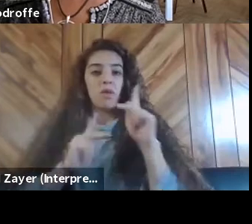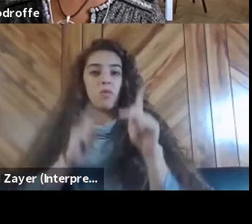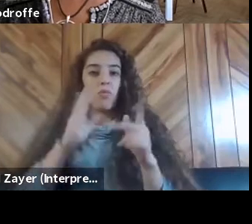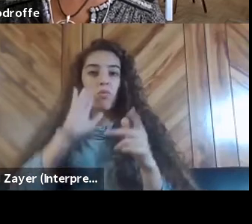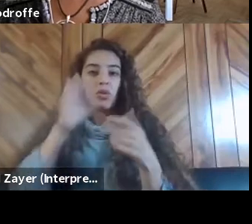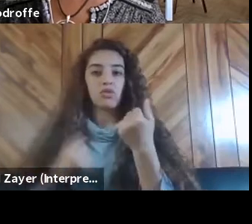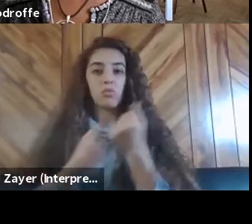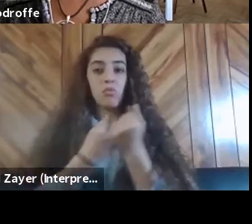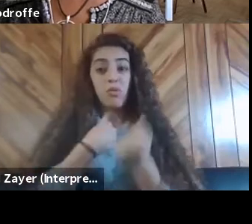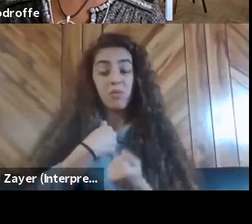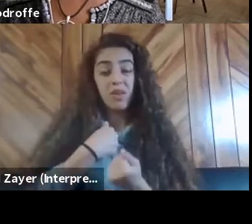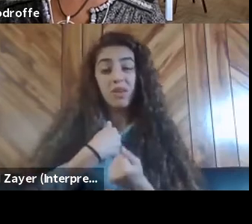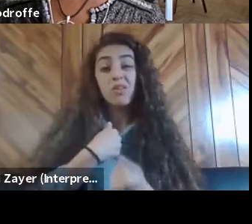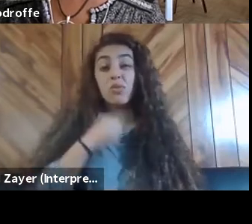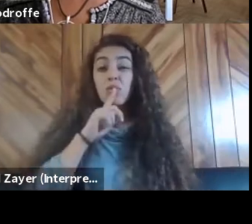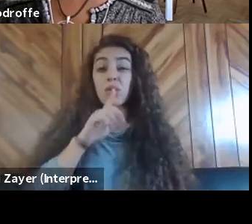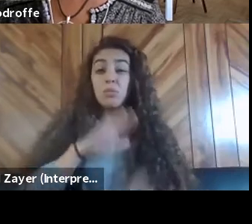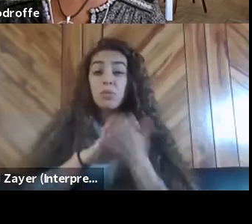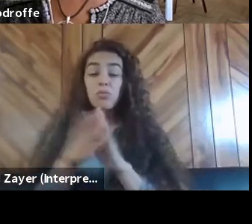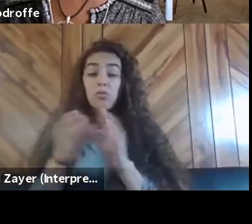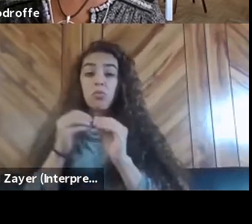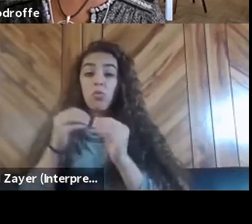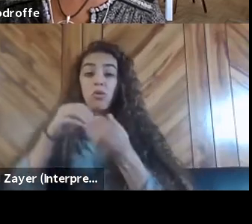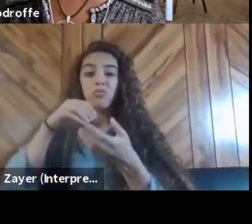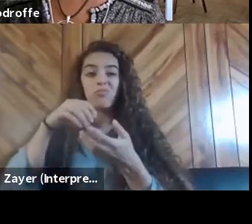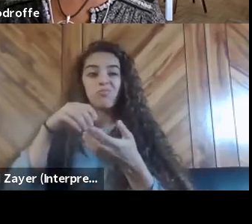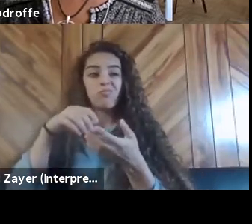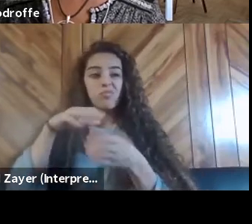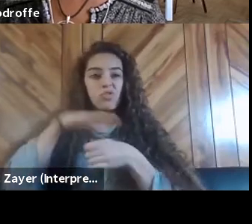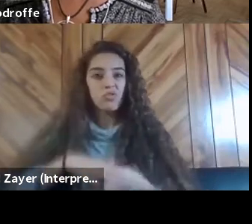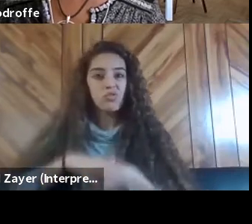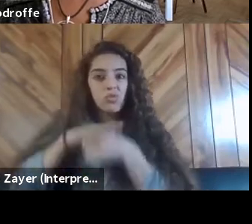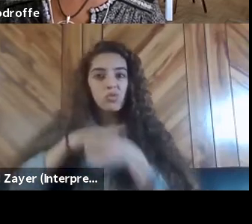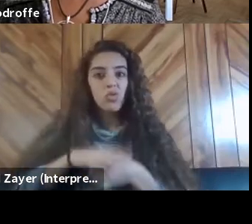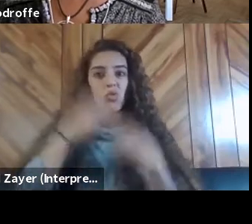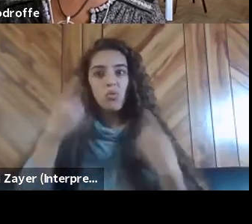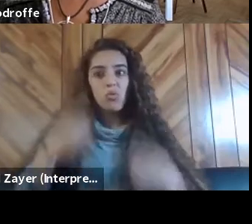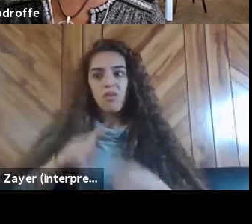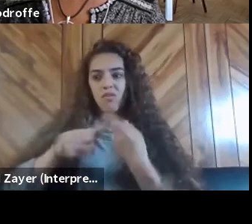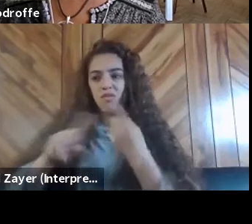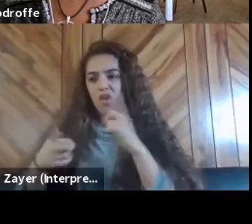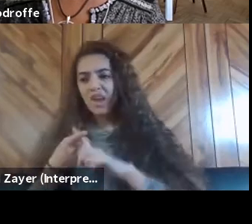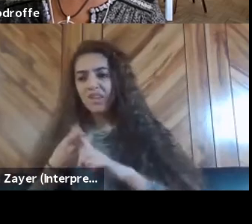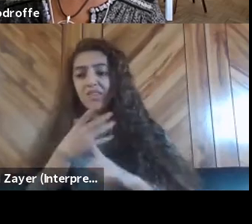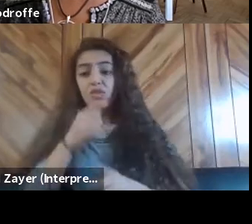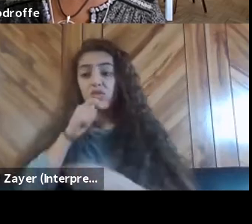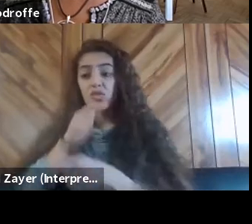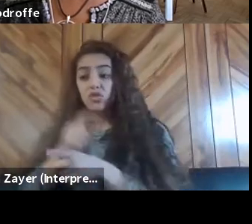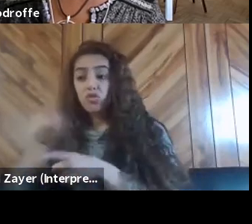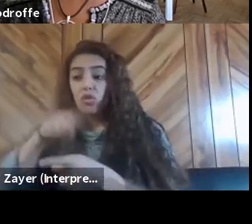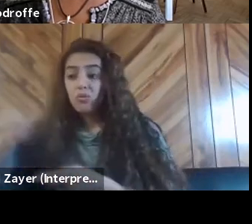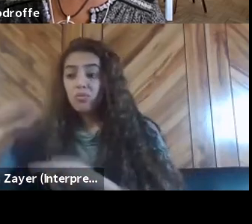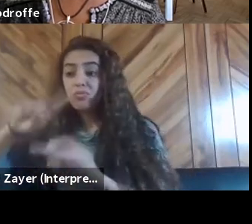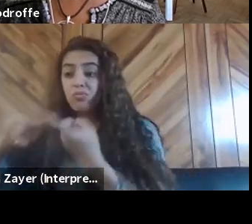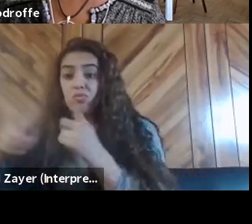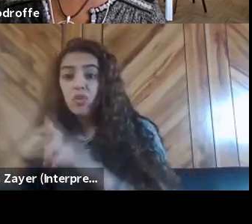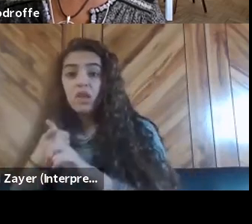know, your friends are, And you know, her sister has friends and they're invited to parties and they go to movie